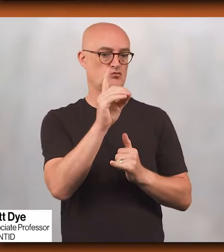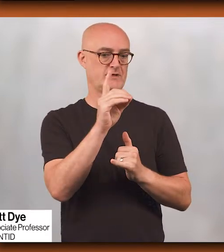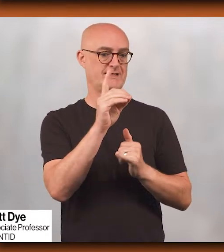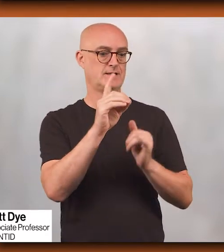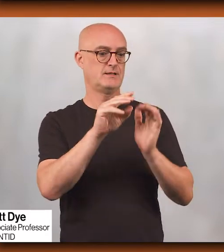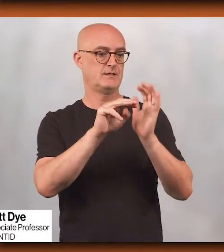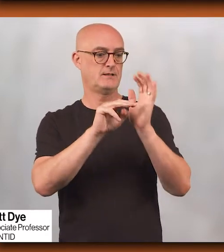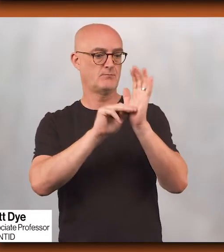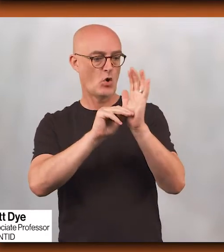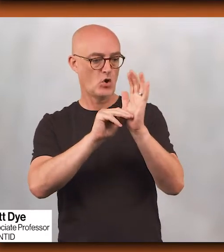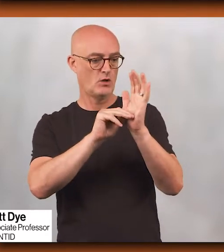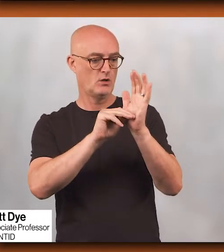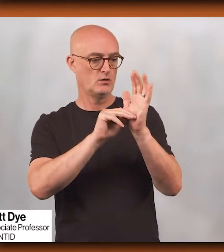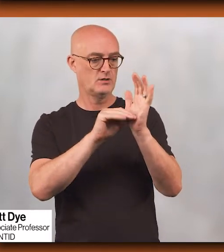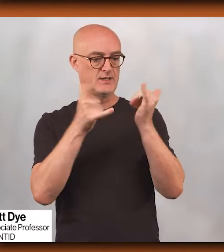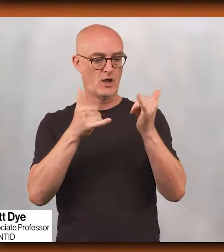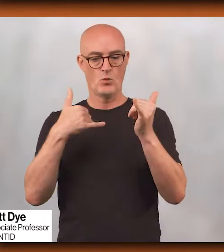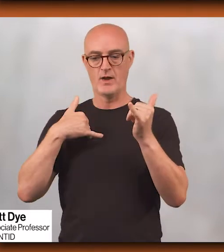of the body like a puppet.